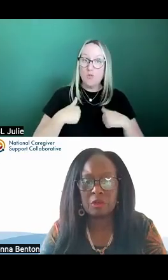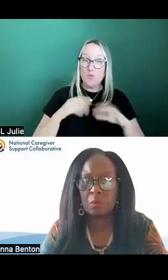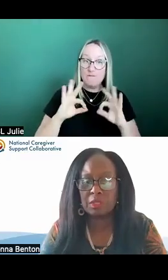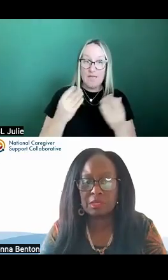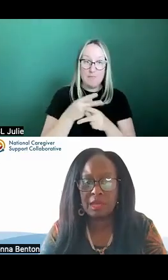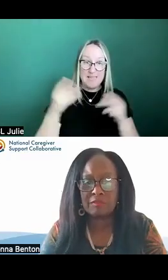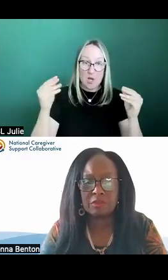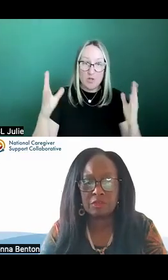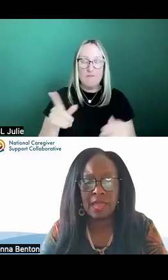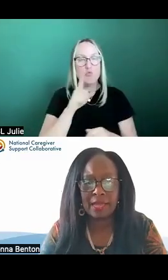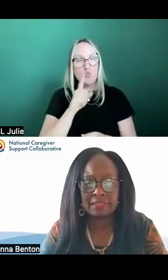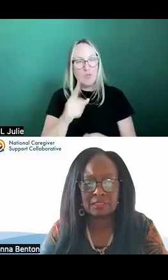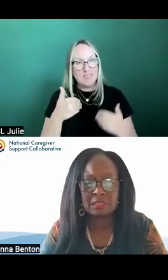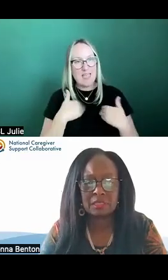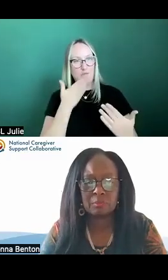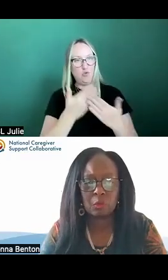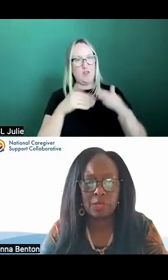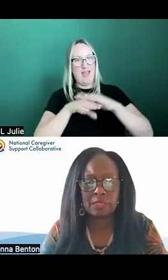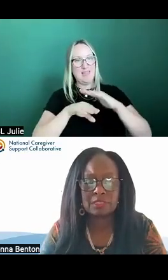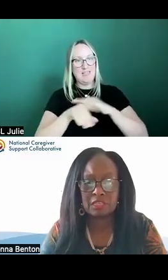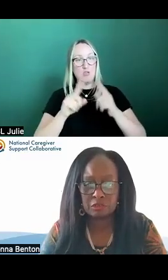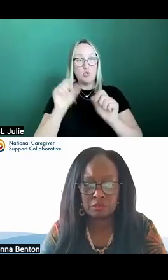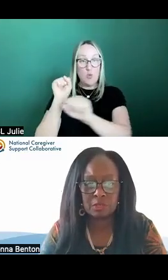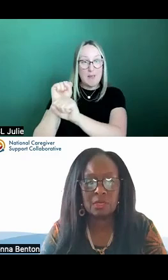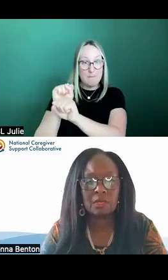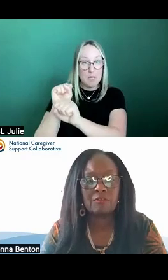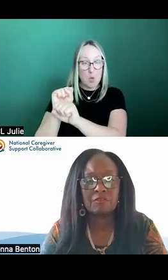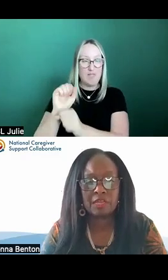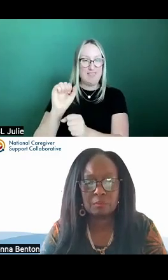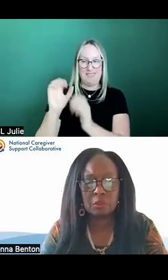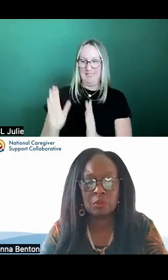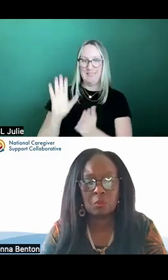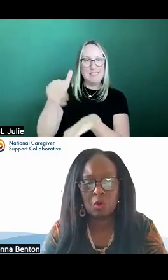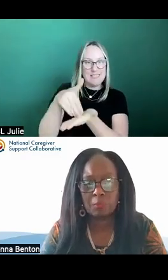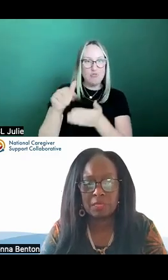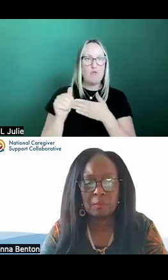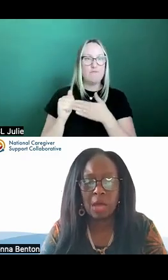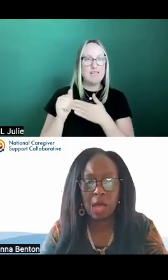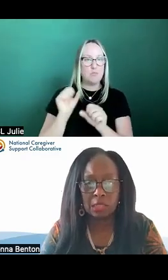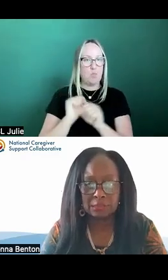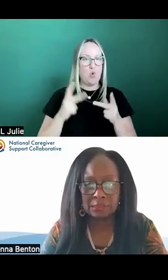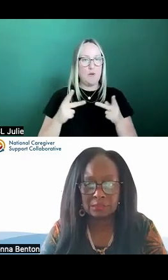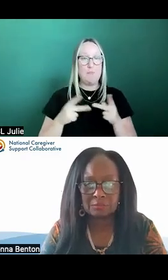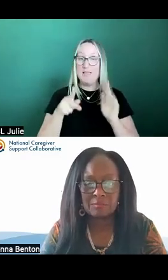really to have good access to employee- centered, flexible workplace policies,